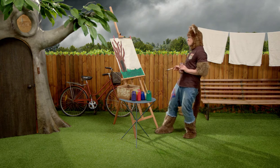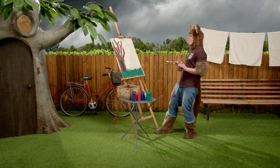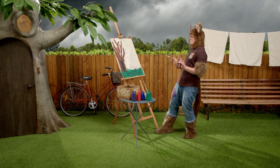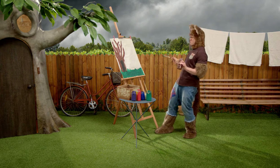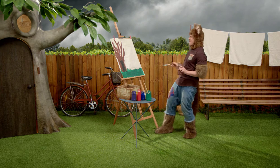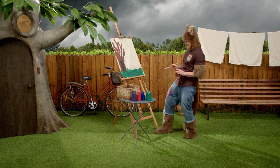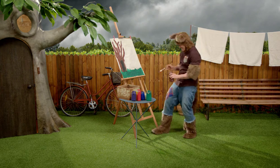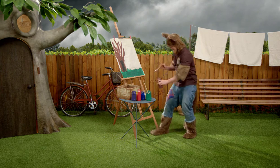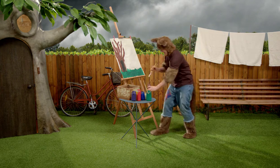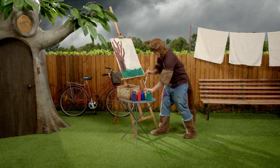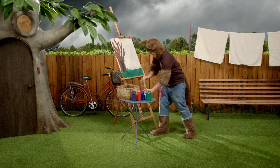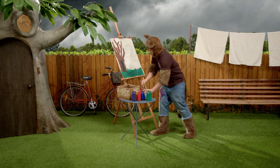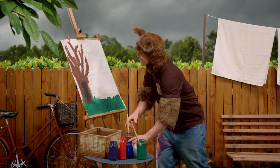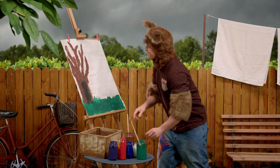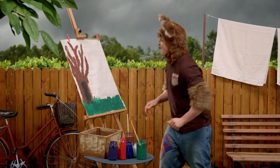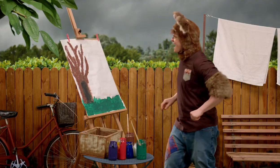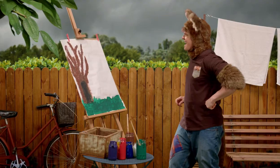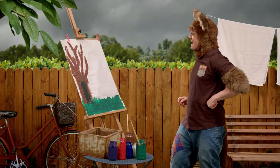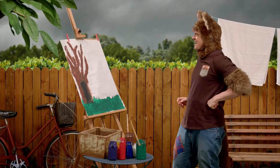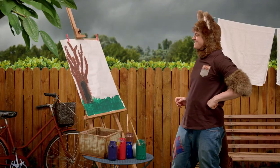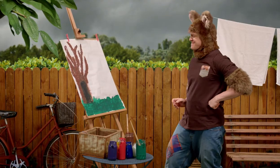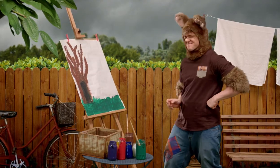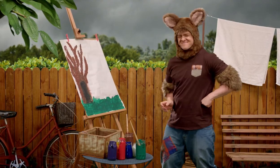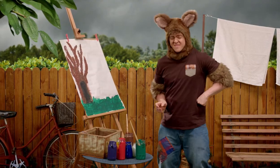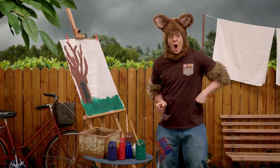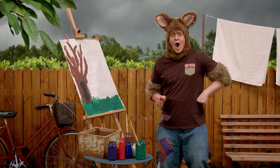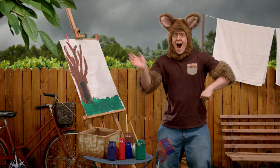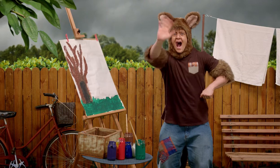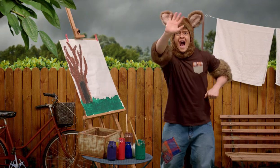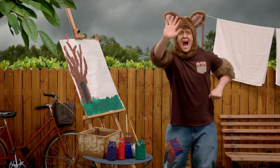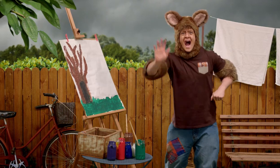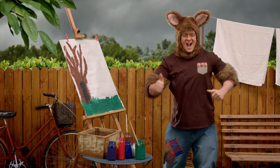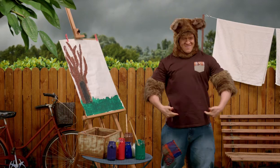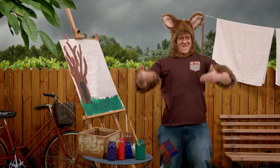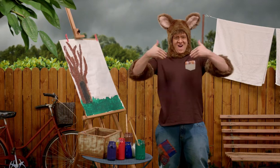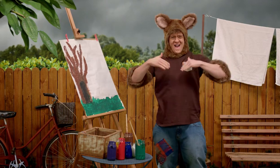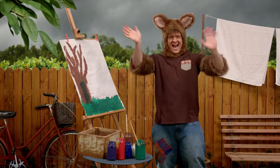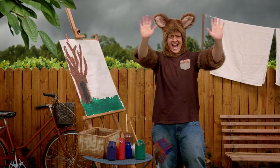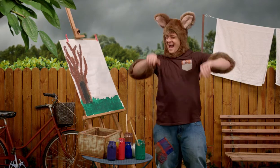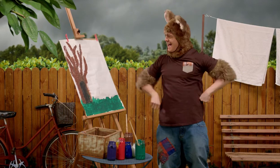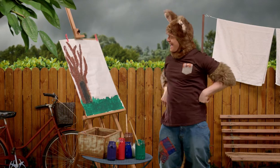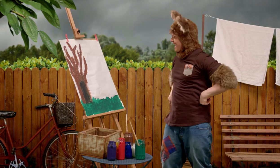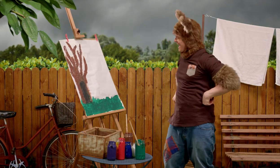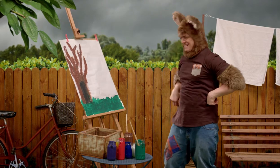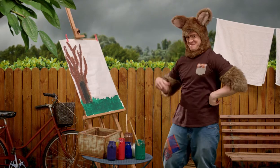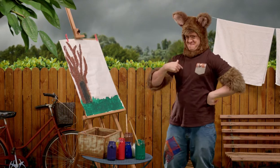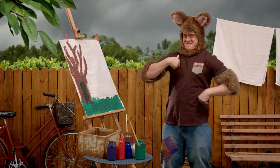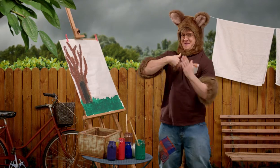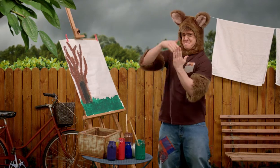Ooo, yeah. Oh, hello everyone. Good morning.